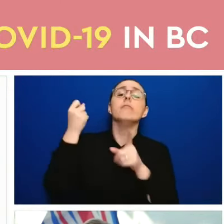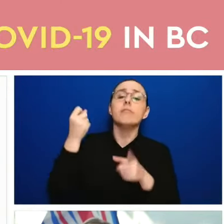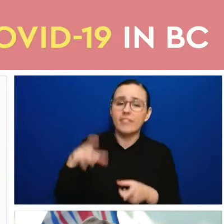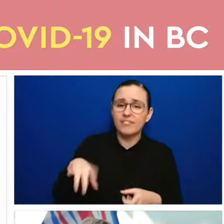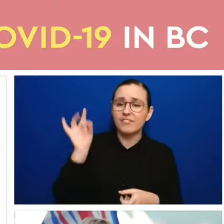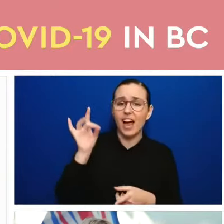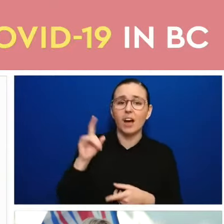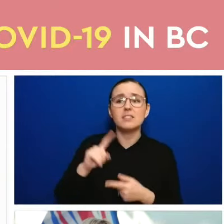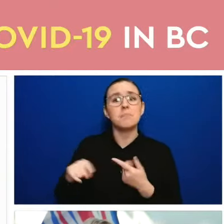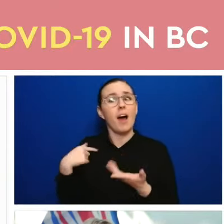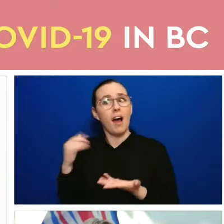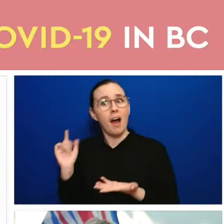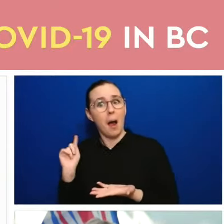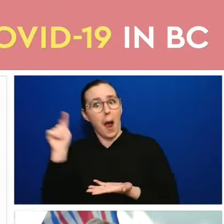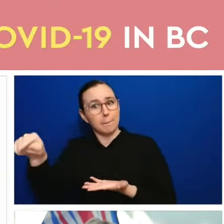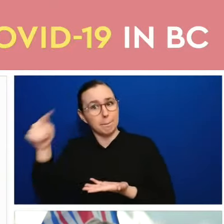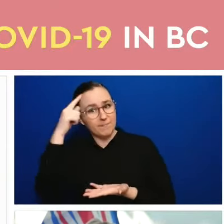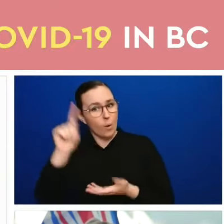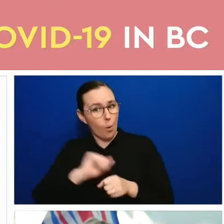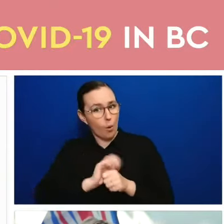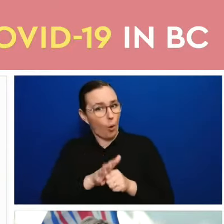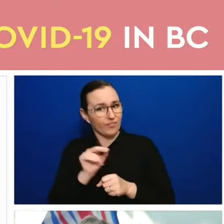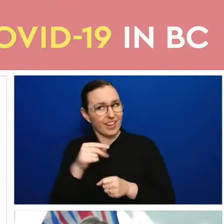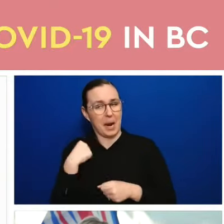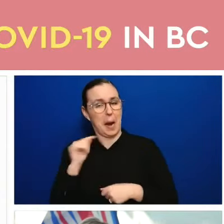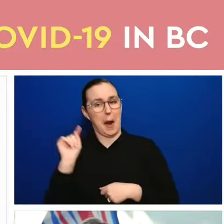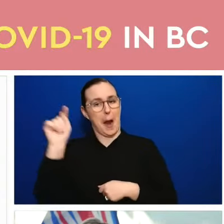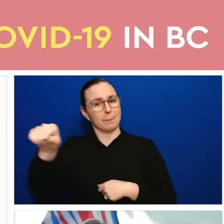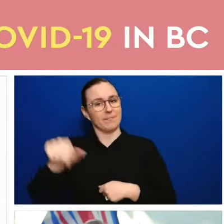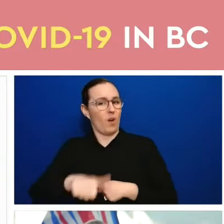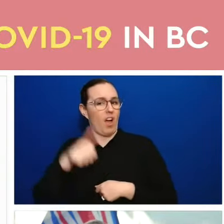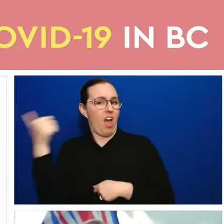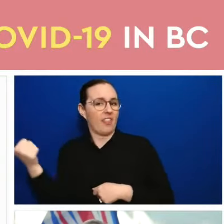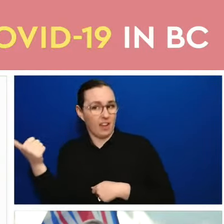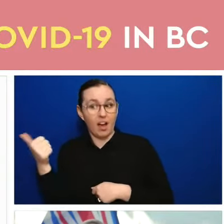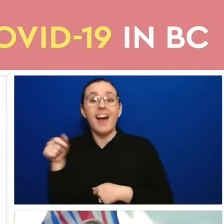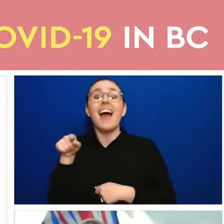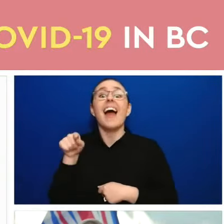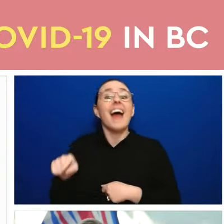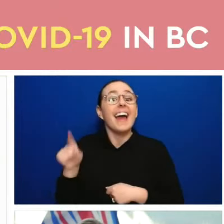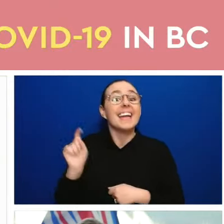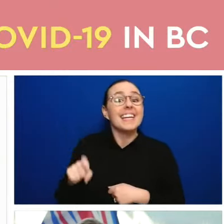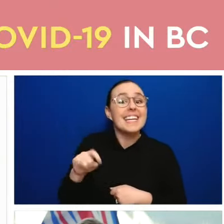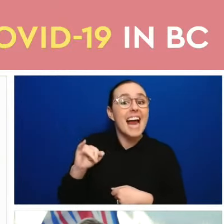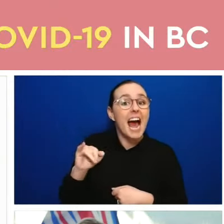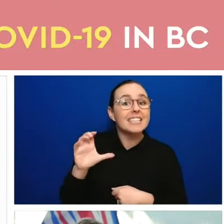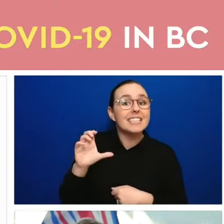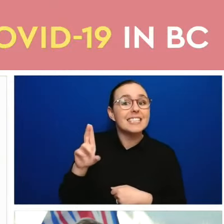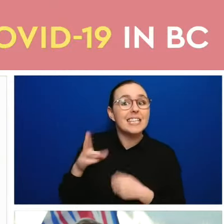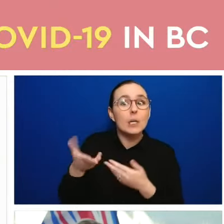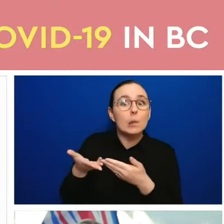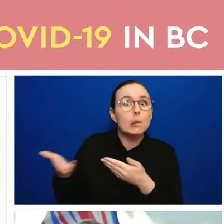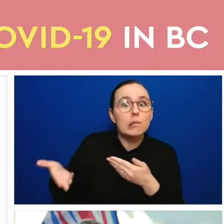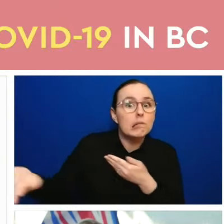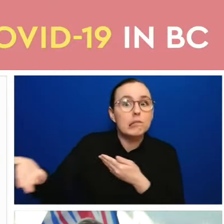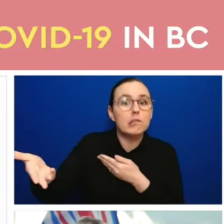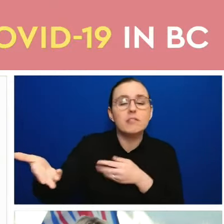dose of vaccine. And you're much less likely to be admitted because of CObe admf